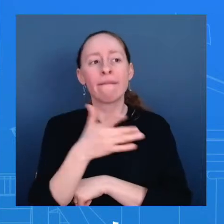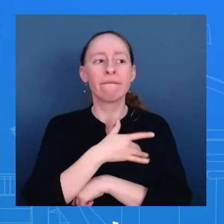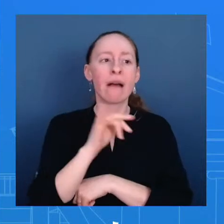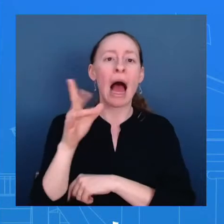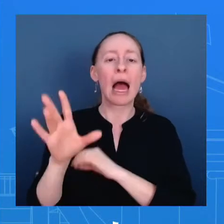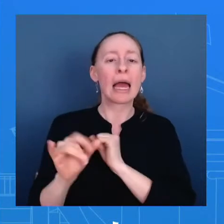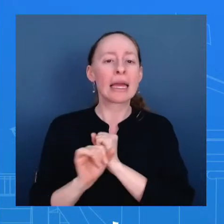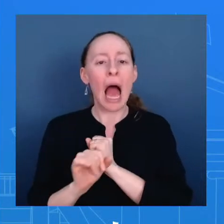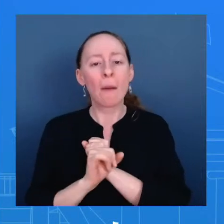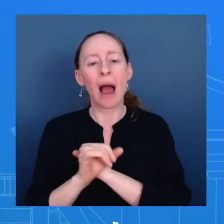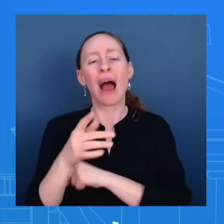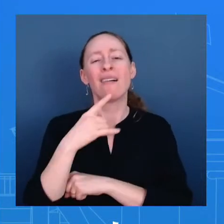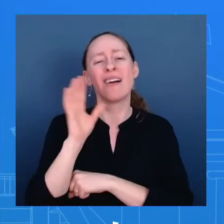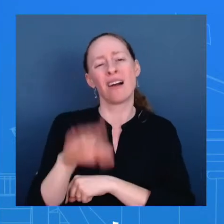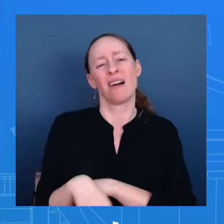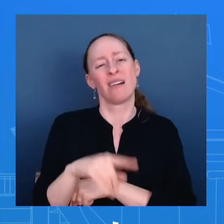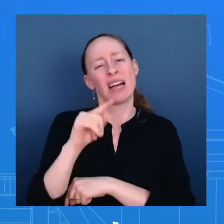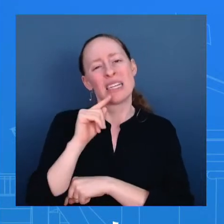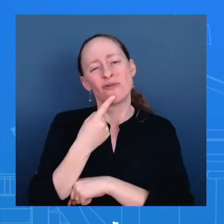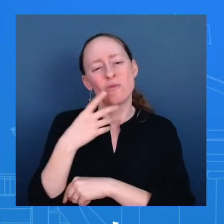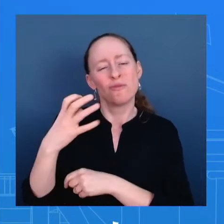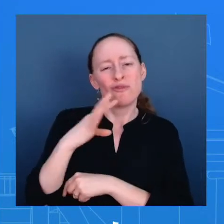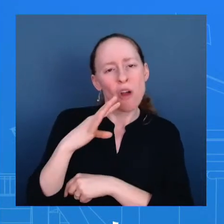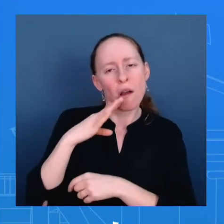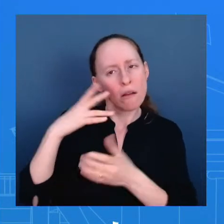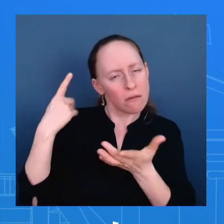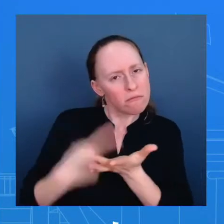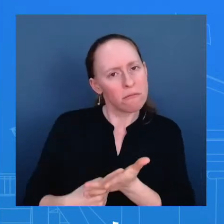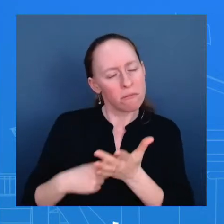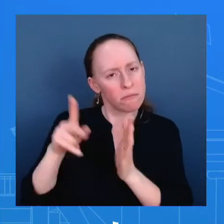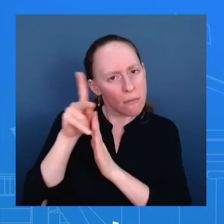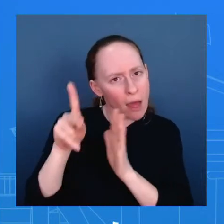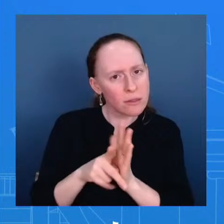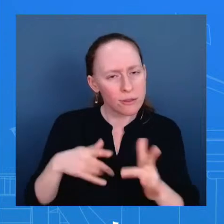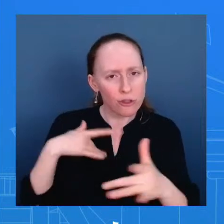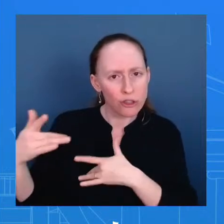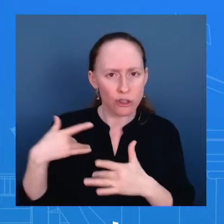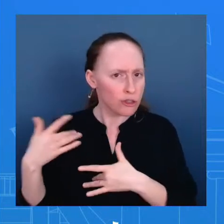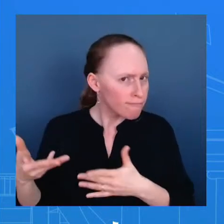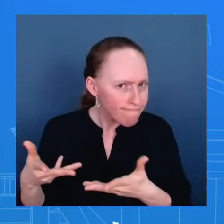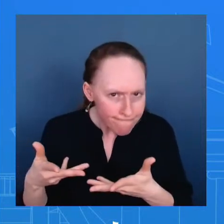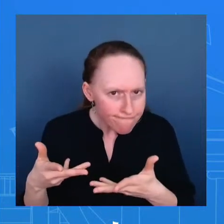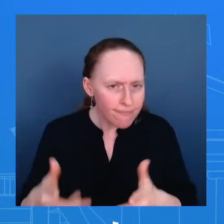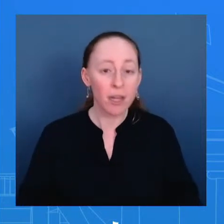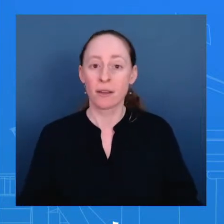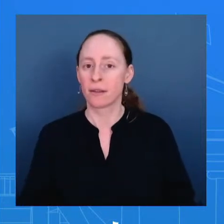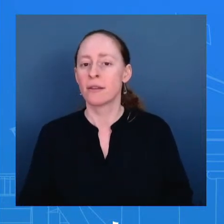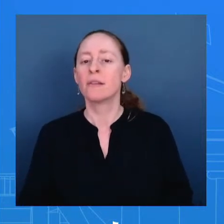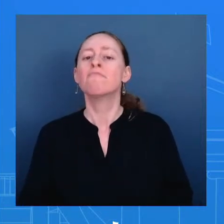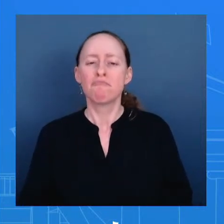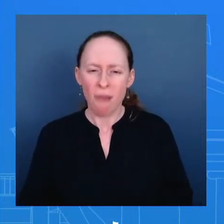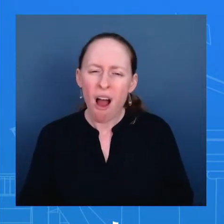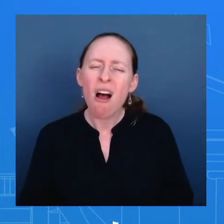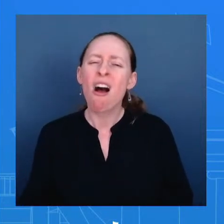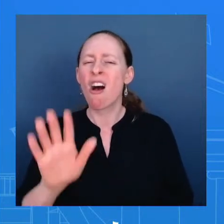I'm sure the President will have a chance to engage with faculty, staff, and students while he's there. And I know that he looks forward to it.